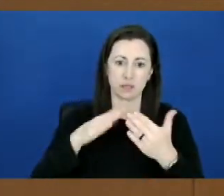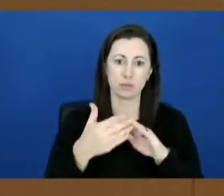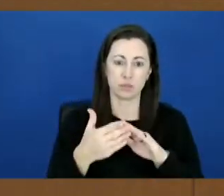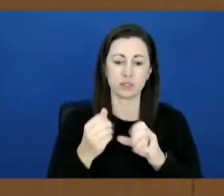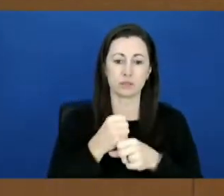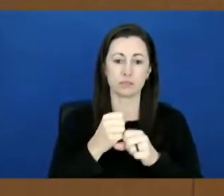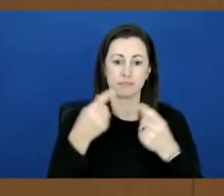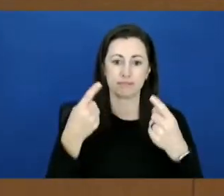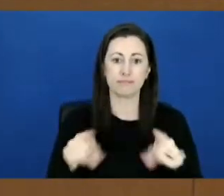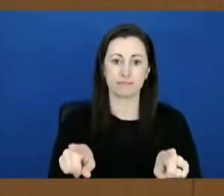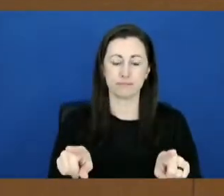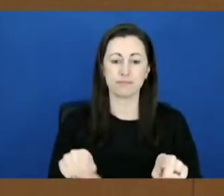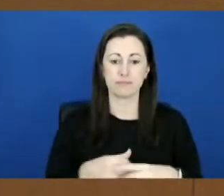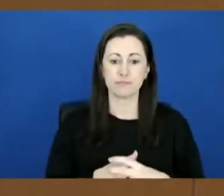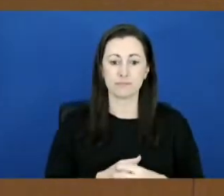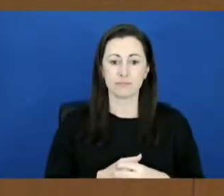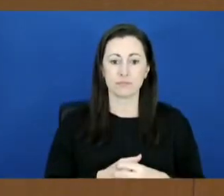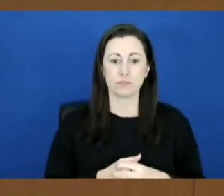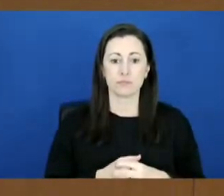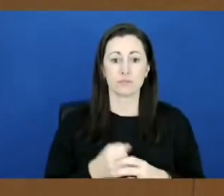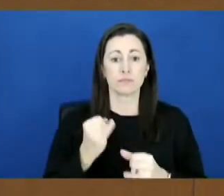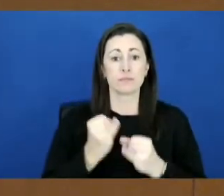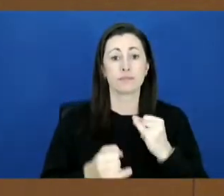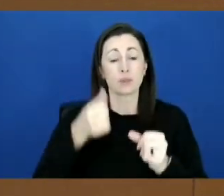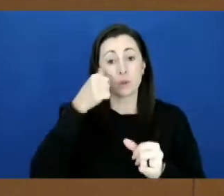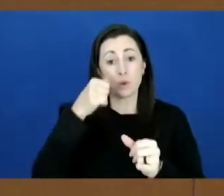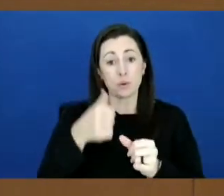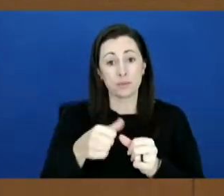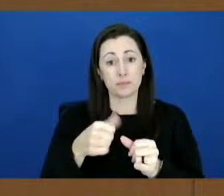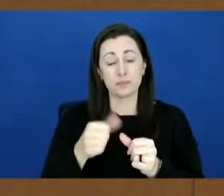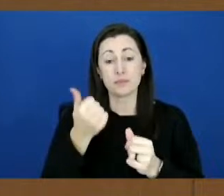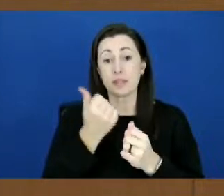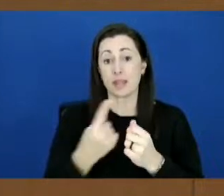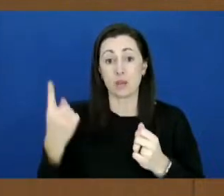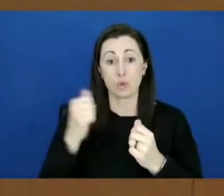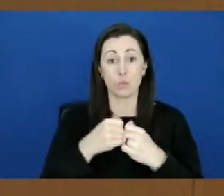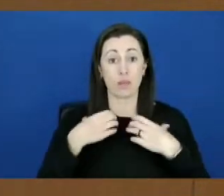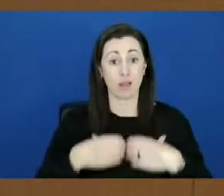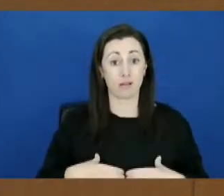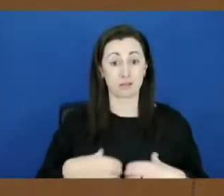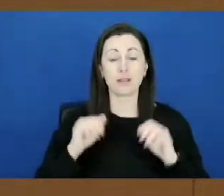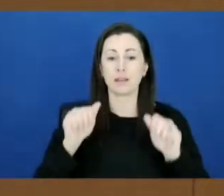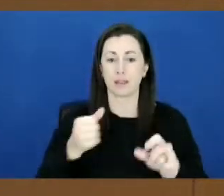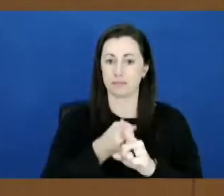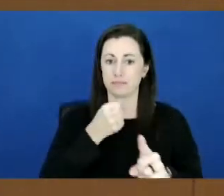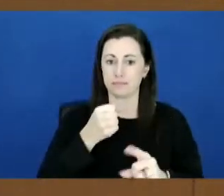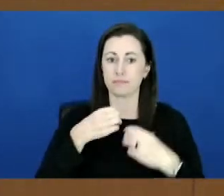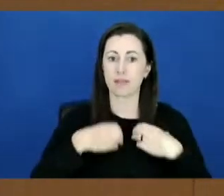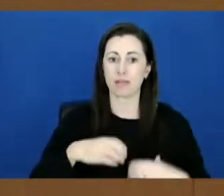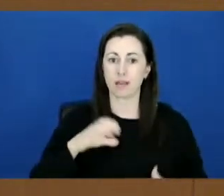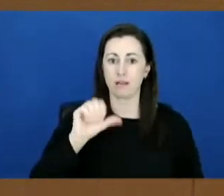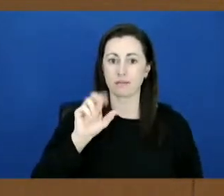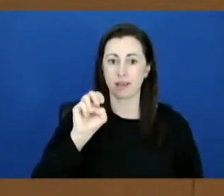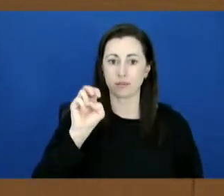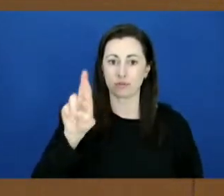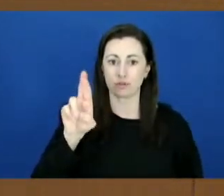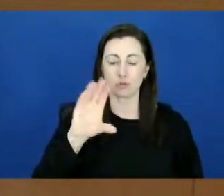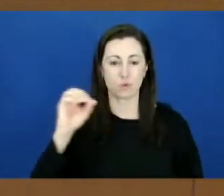WE REALLY NEED AT WEARNESS AND SUPPORT WITHIN OUR COMMUNITY TO